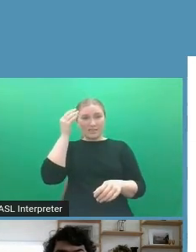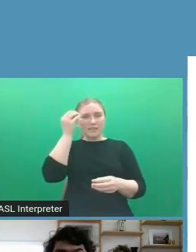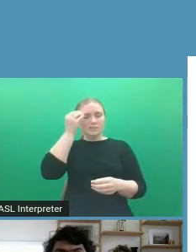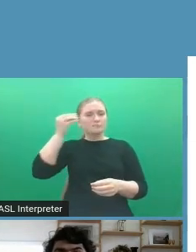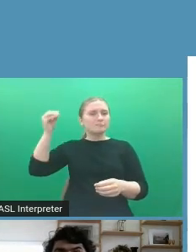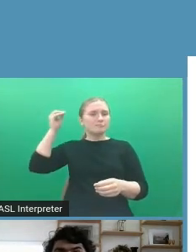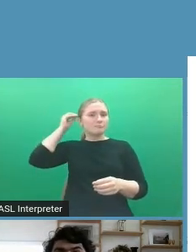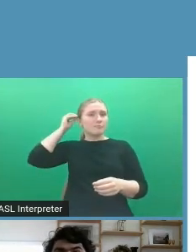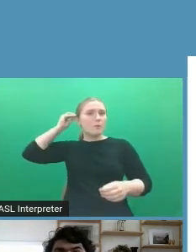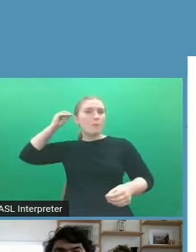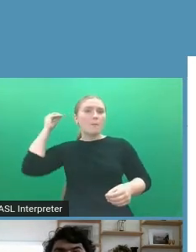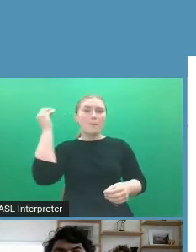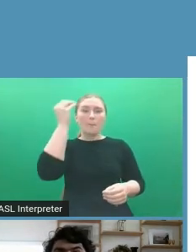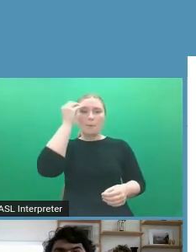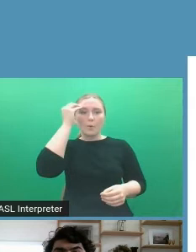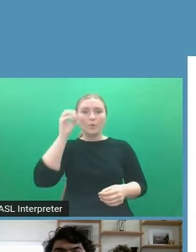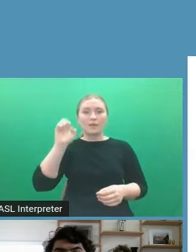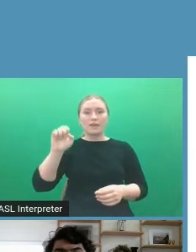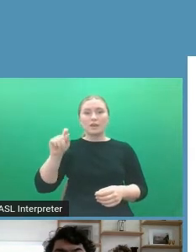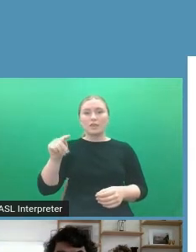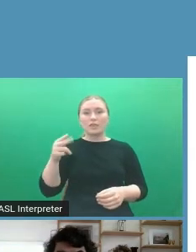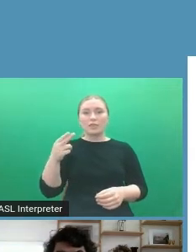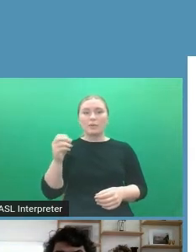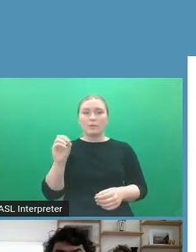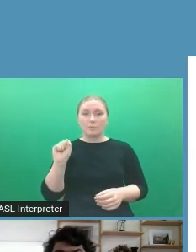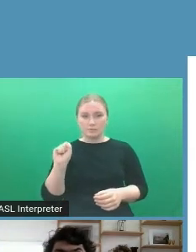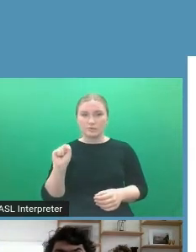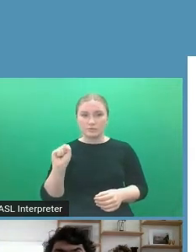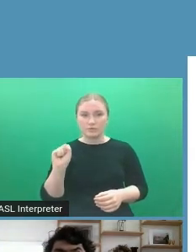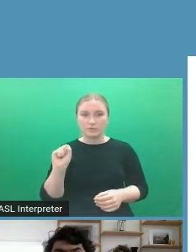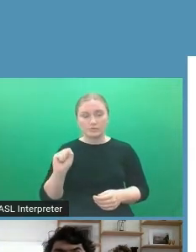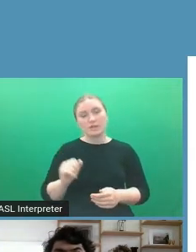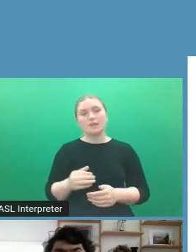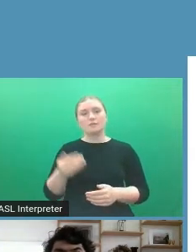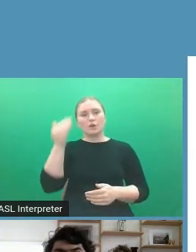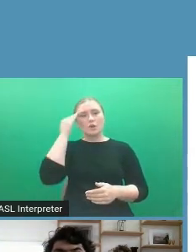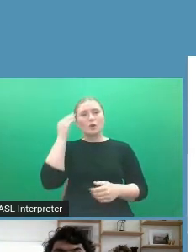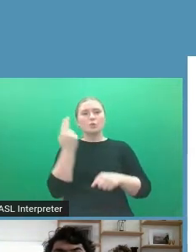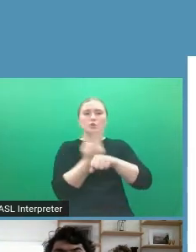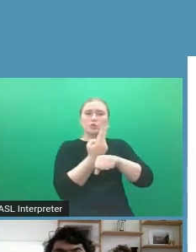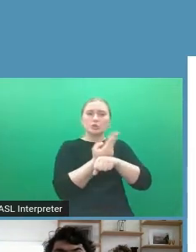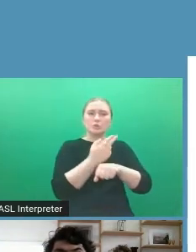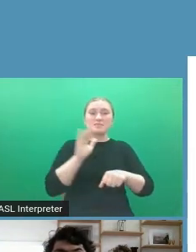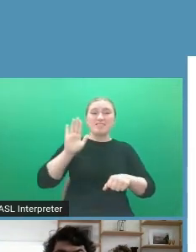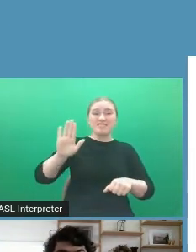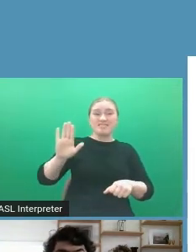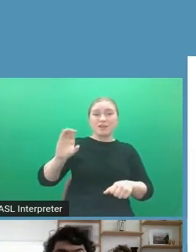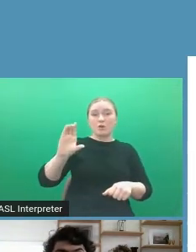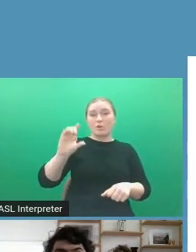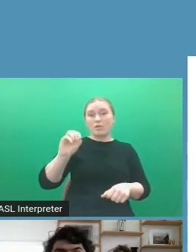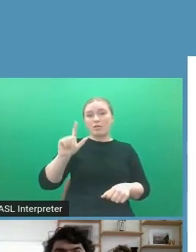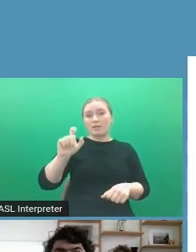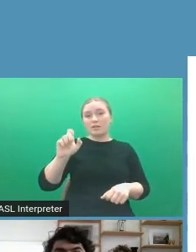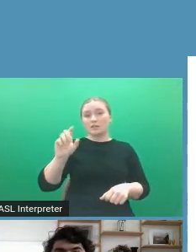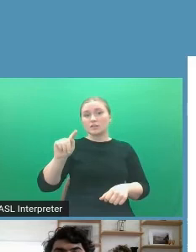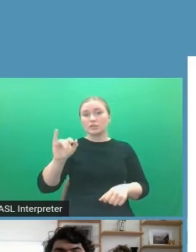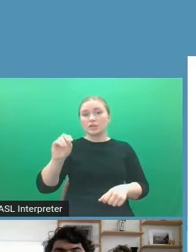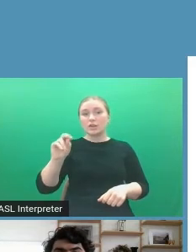how are we managing that collection, so then later on when we start thinking about how we're going to use that collection you know we're already set up to be in a good position. So